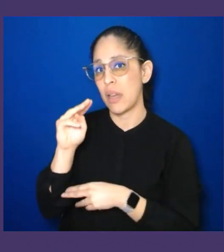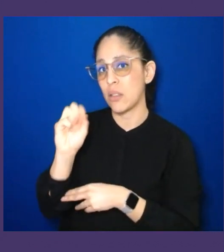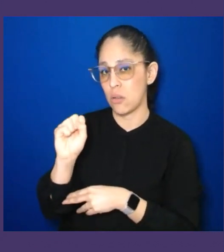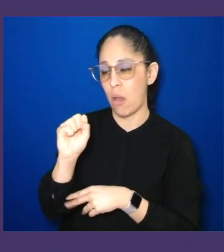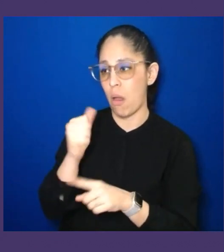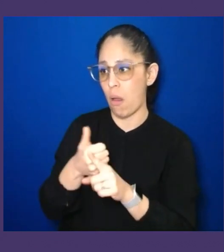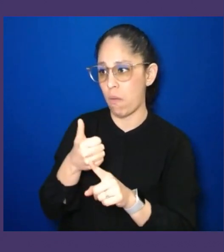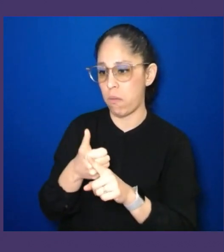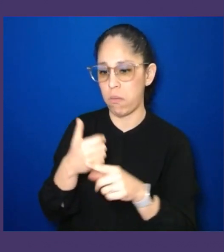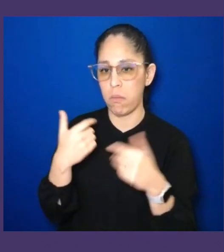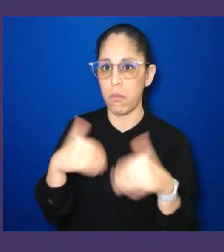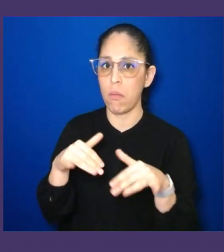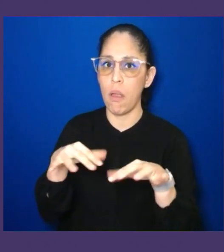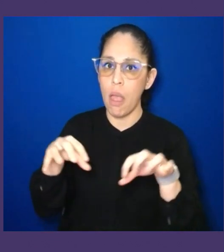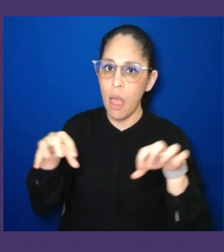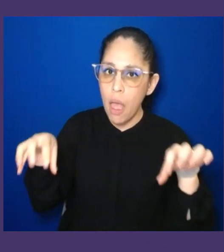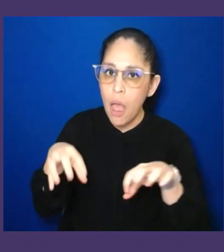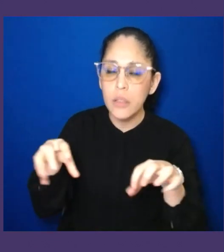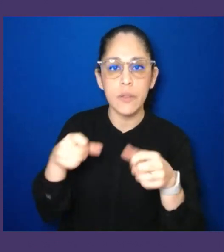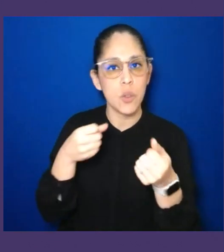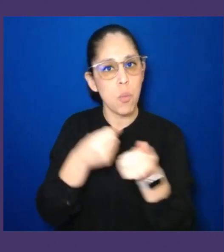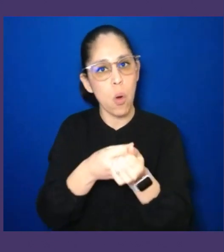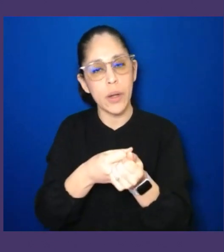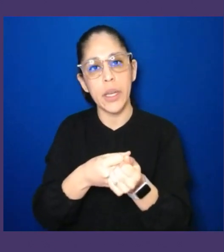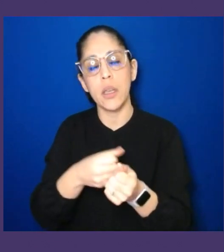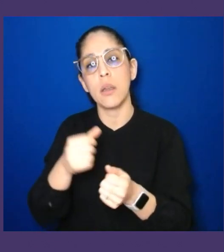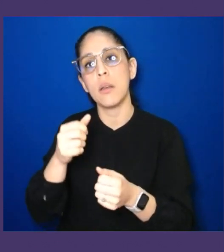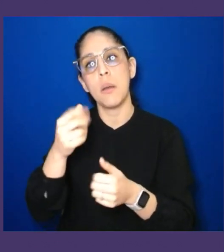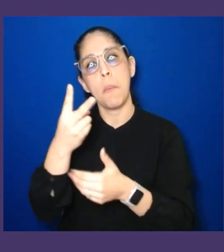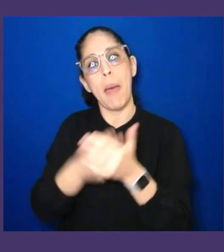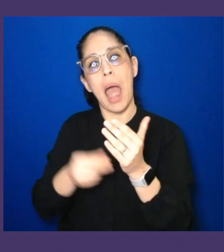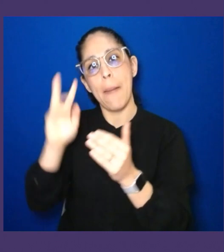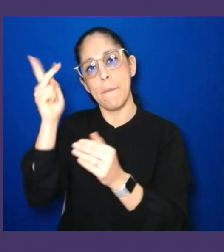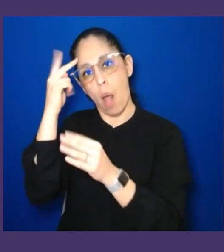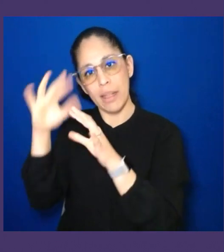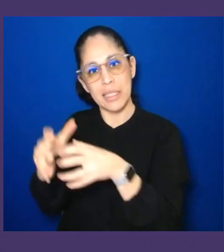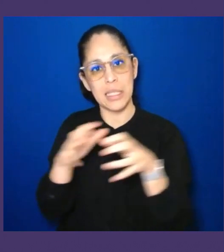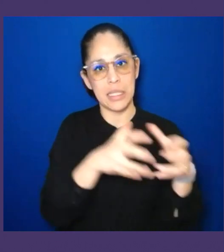active in supporting bipartisan legislation here in the United States to repeal what's called